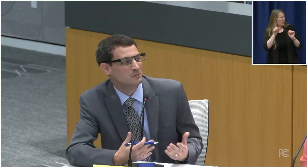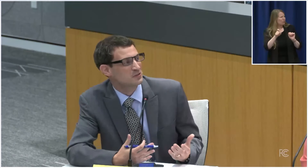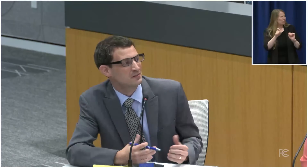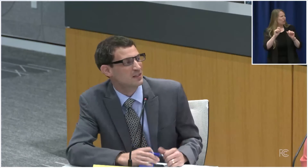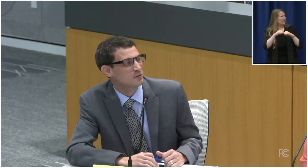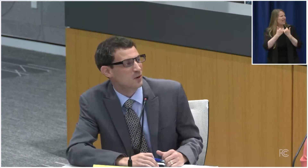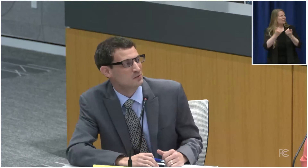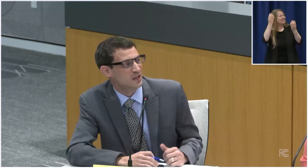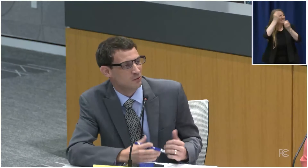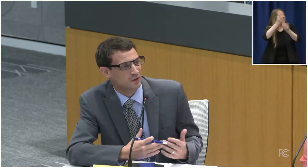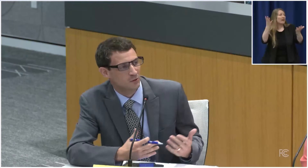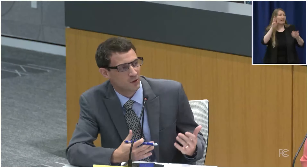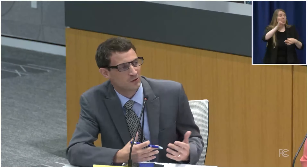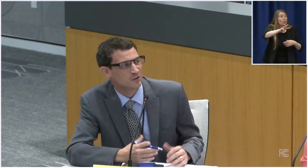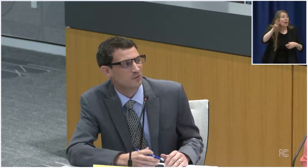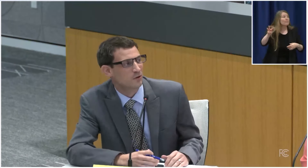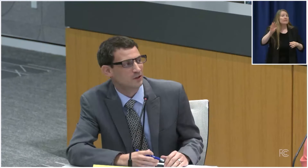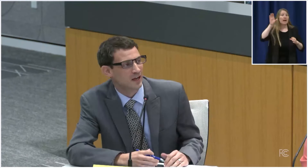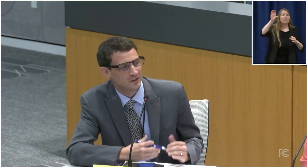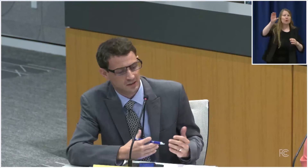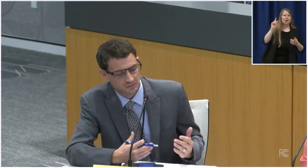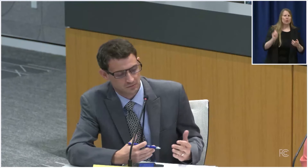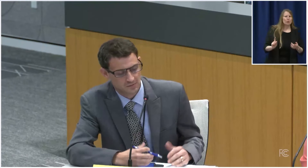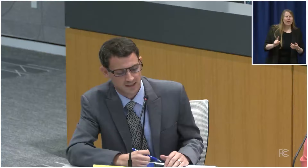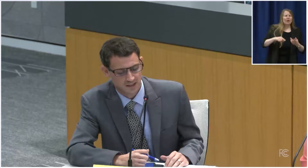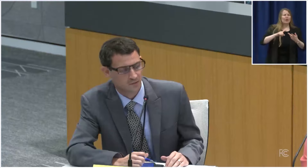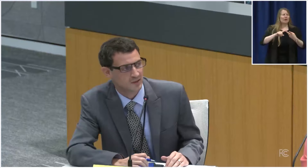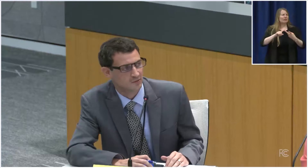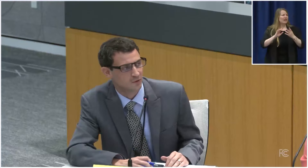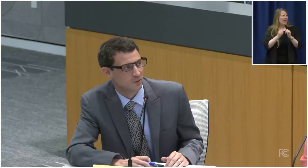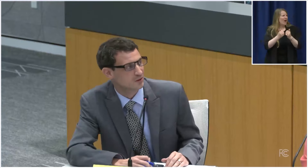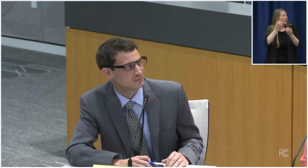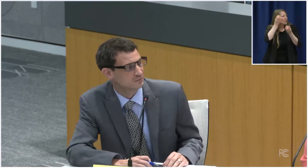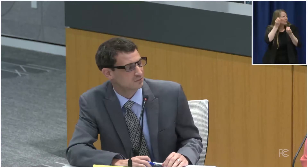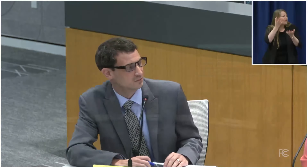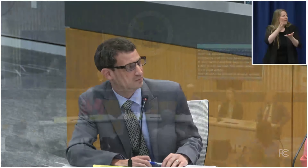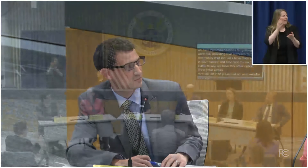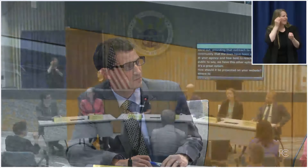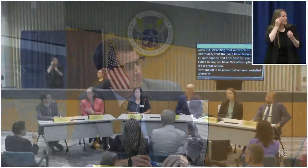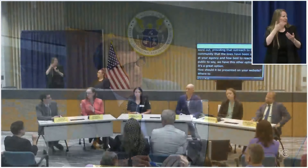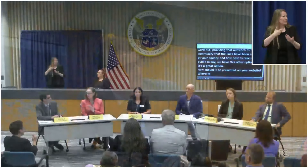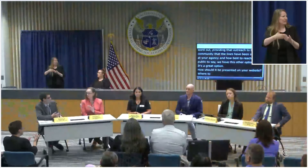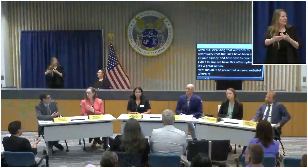THE PUBLIC TO SAY, WE HAVE THIS OTHER OPTION. IT'S A GREAT OPTION. HOW SHOULD IT BE PRESENTED